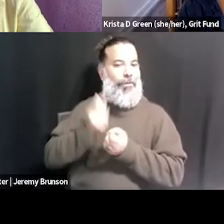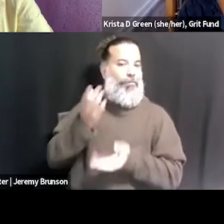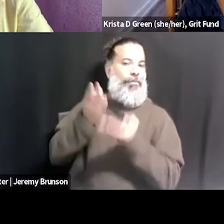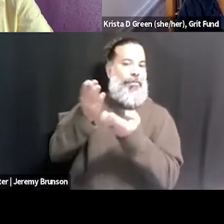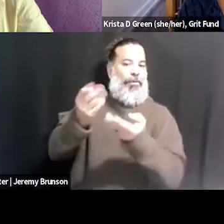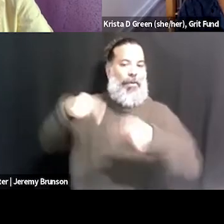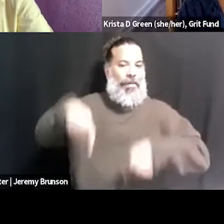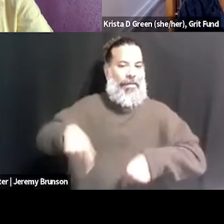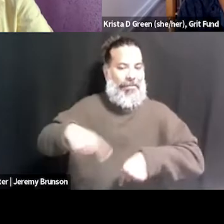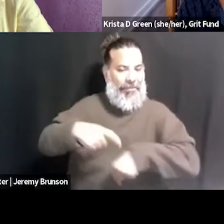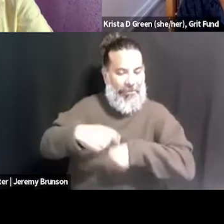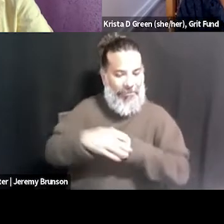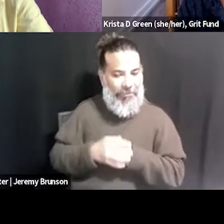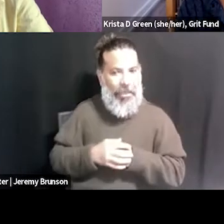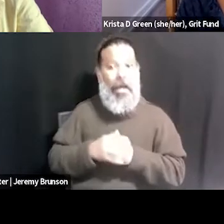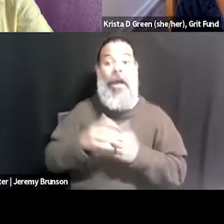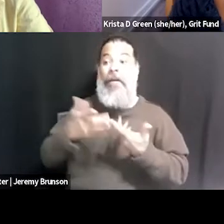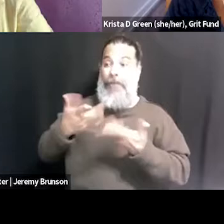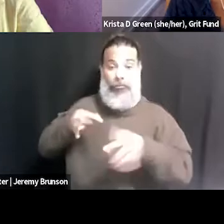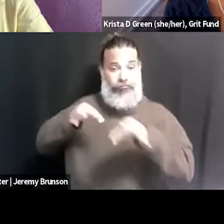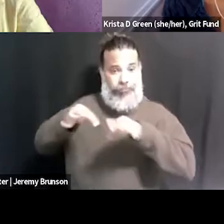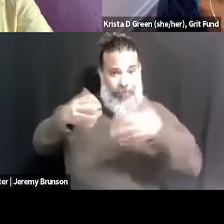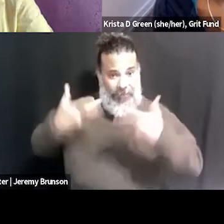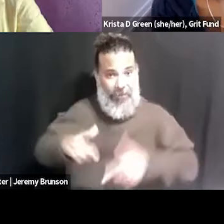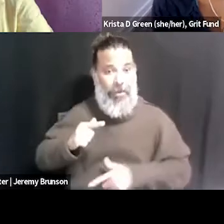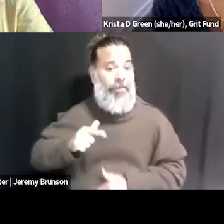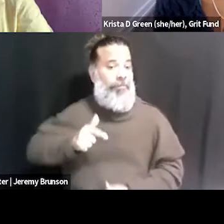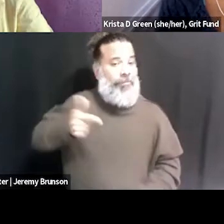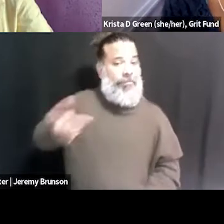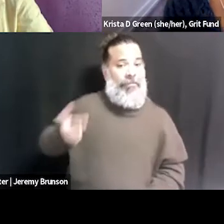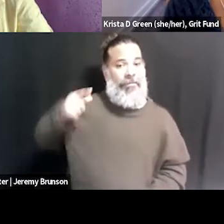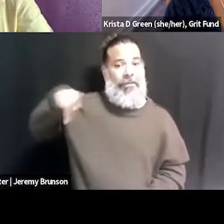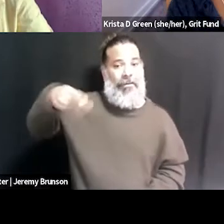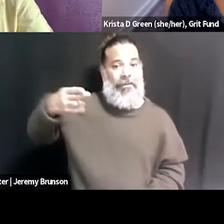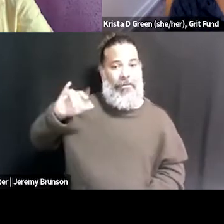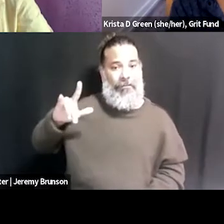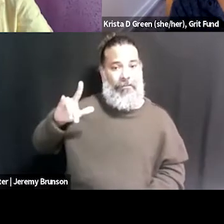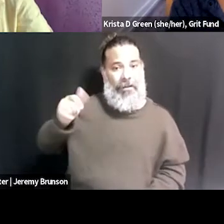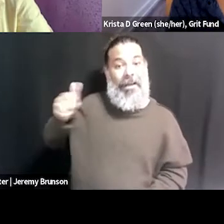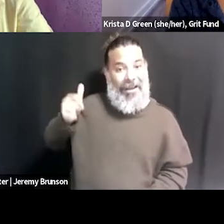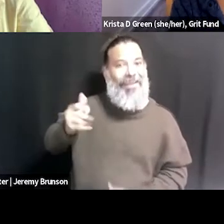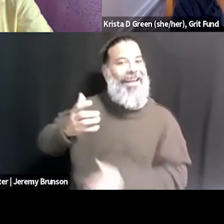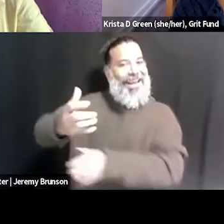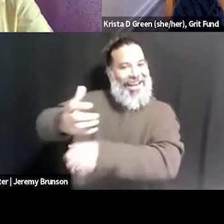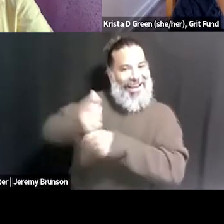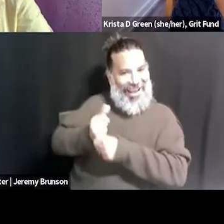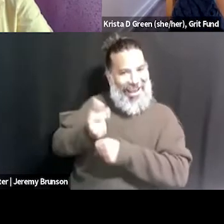And then I'll pass it back to Phil who is a past recipient of the Grit Fund.